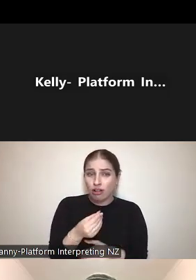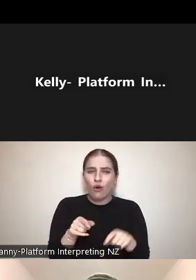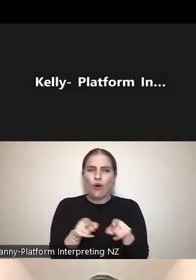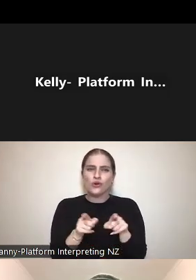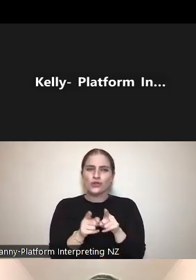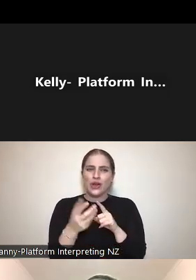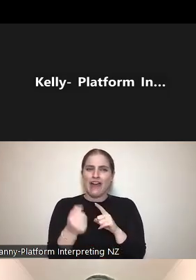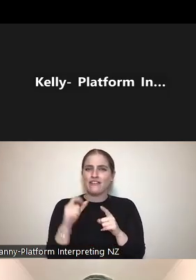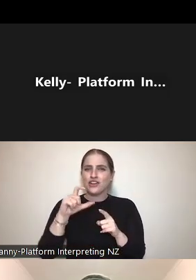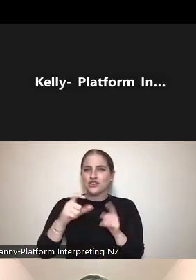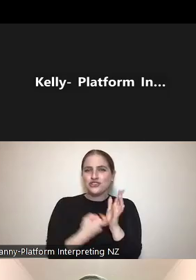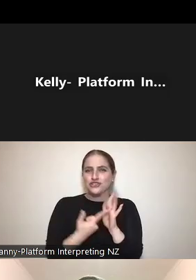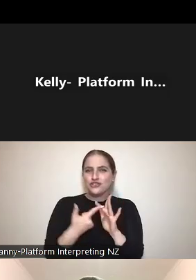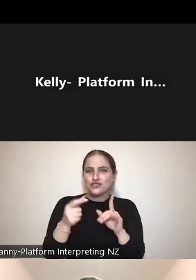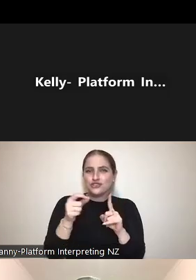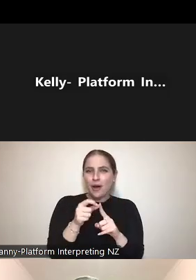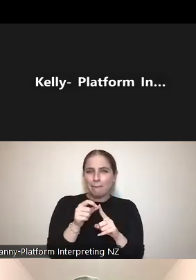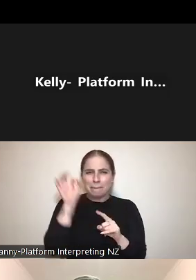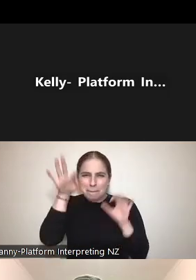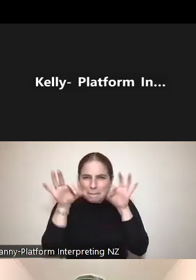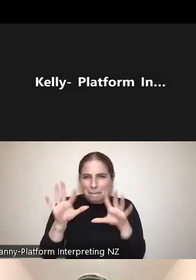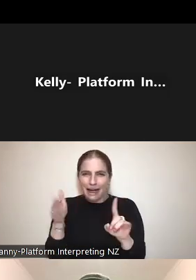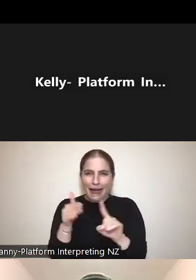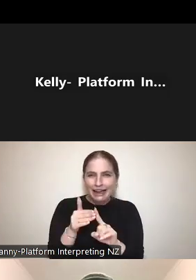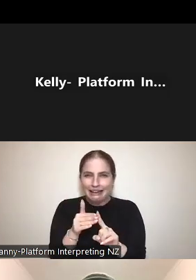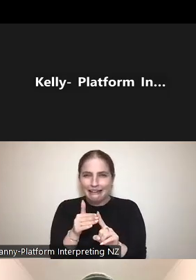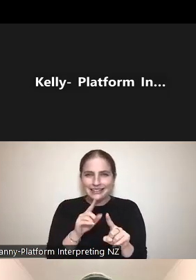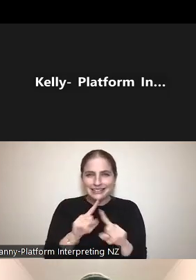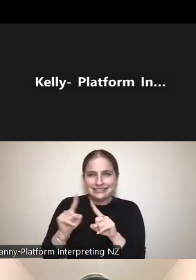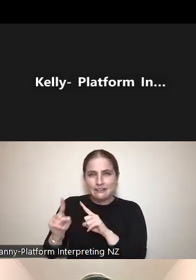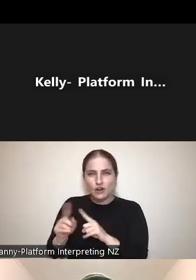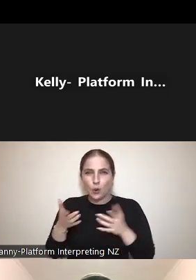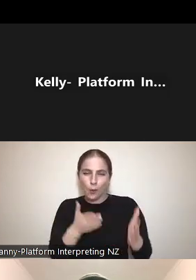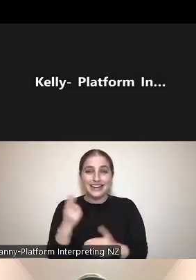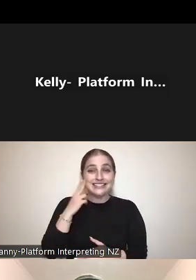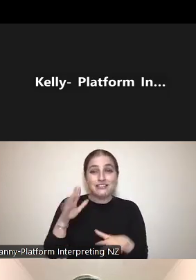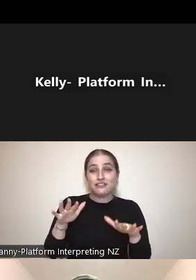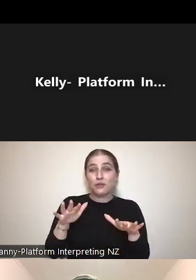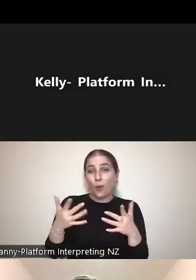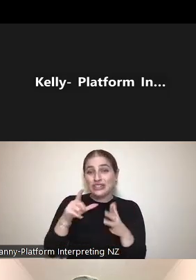disabled people have of doing things differently that make things more accessible for them,